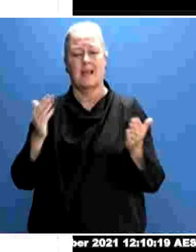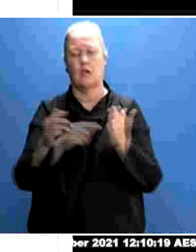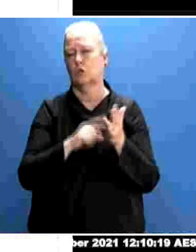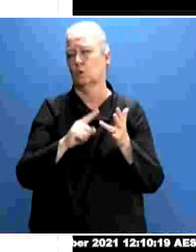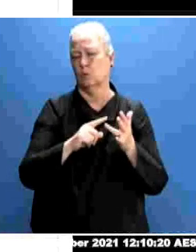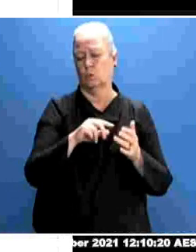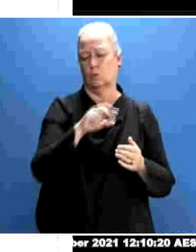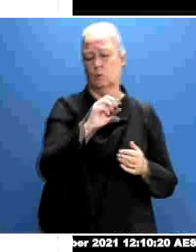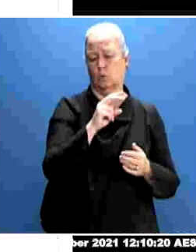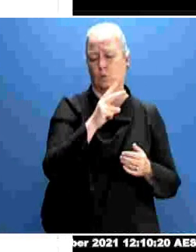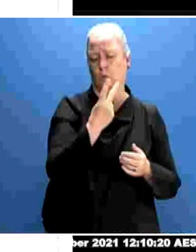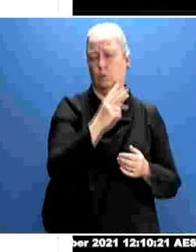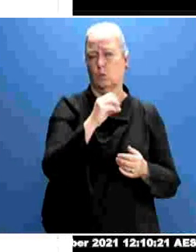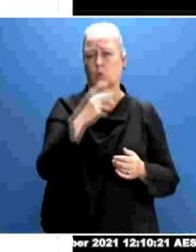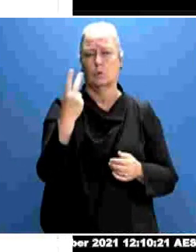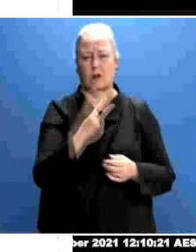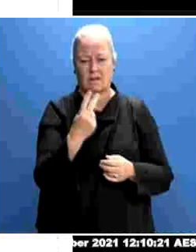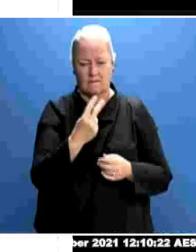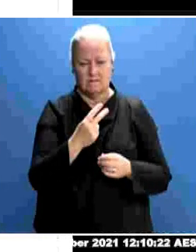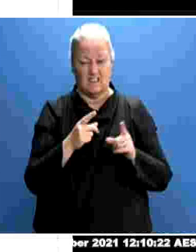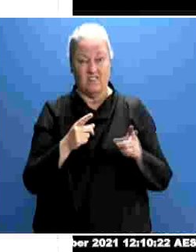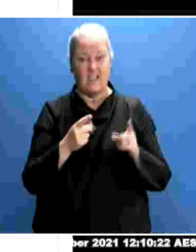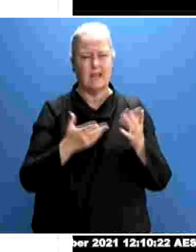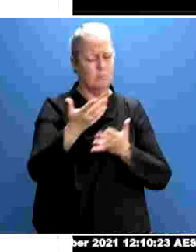and public discussion about what at that stage was proposed legislation.